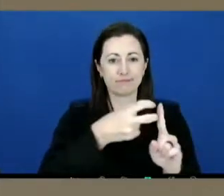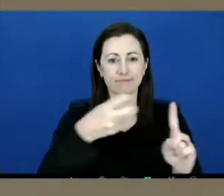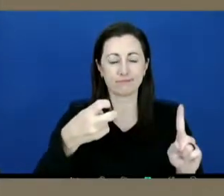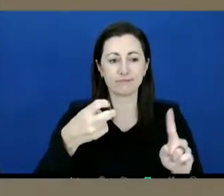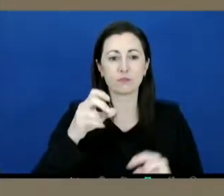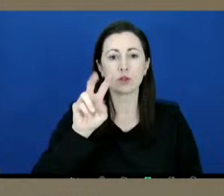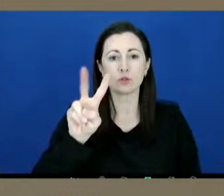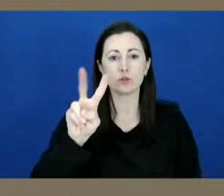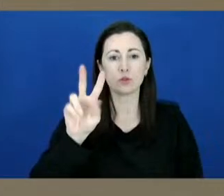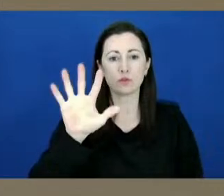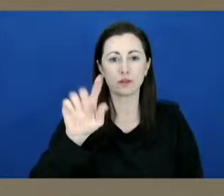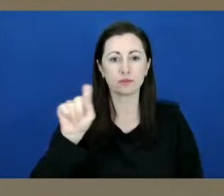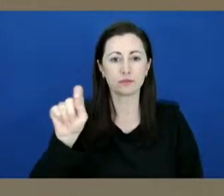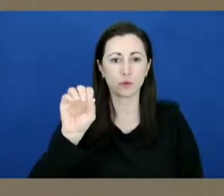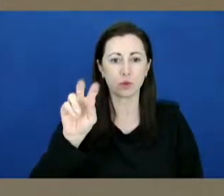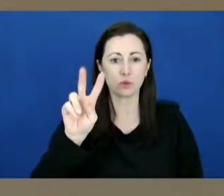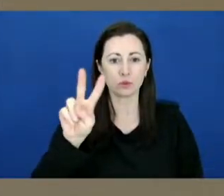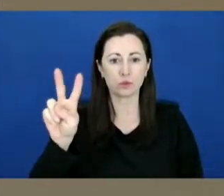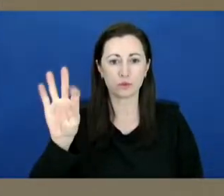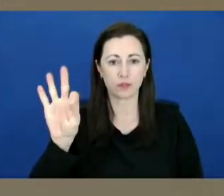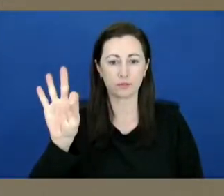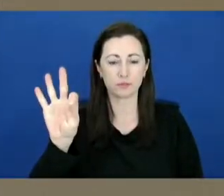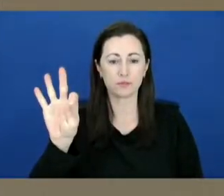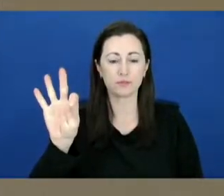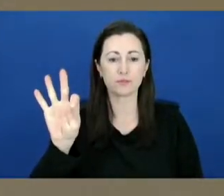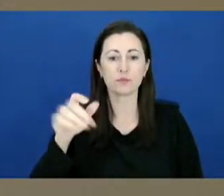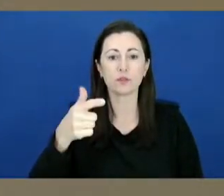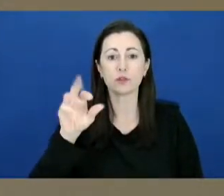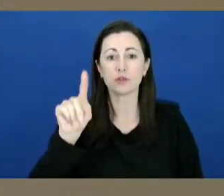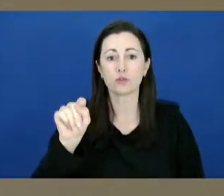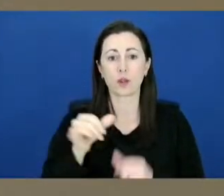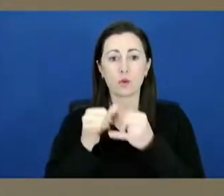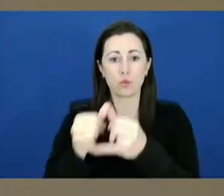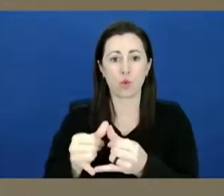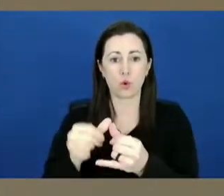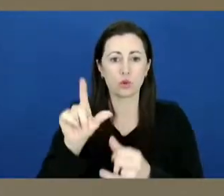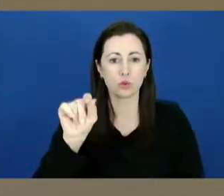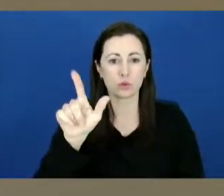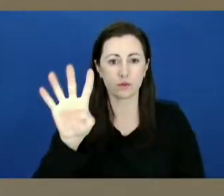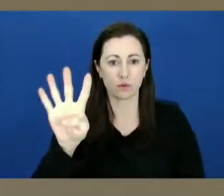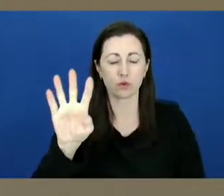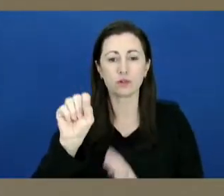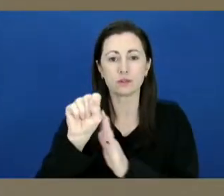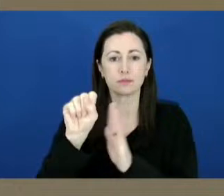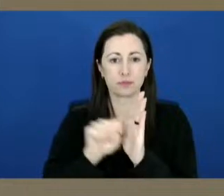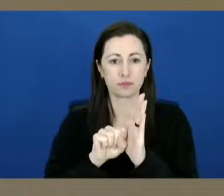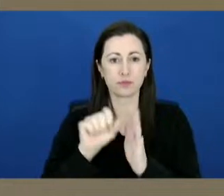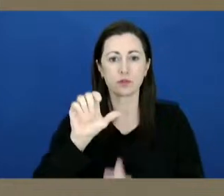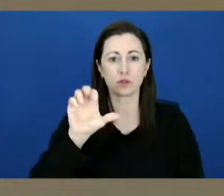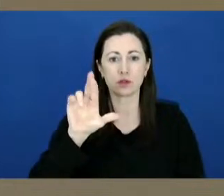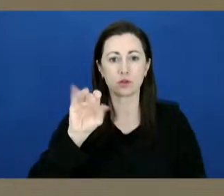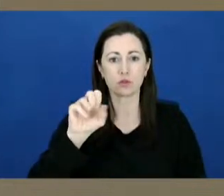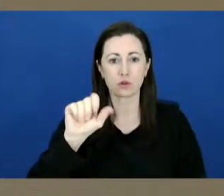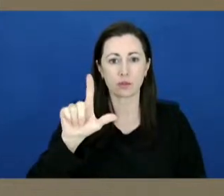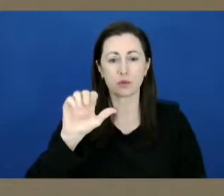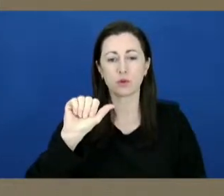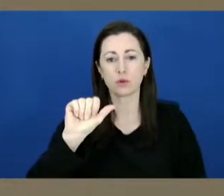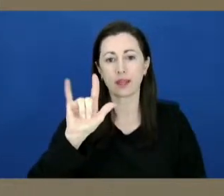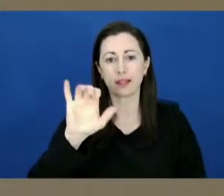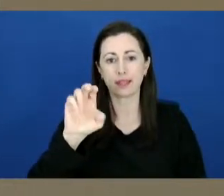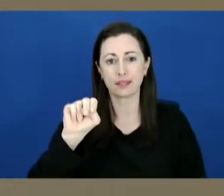LET'S GO WITH THE OUR CONSENT